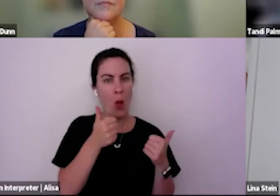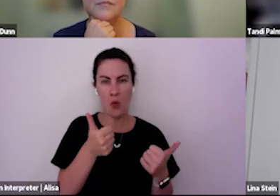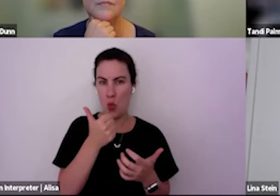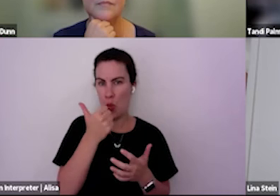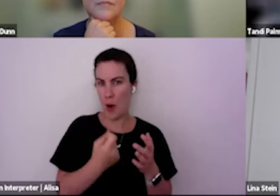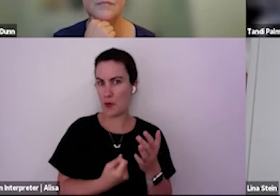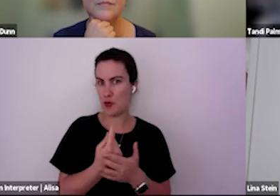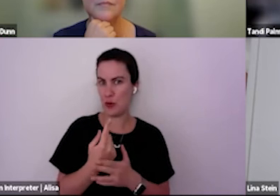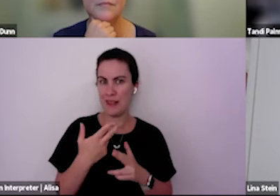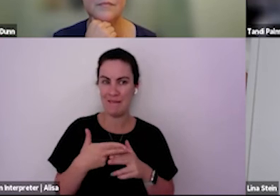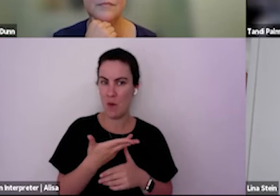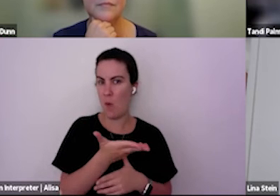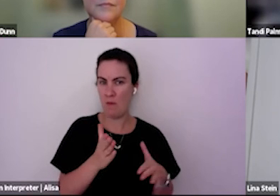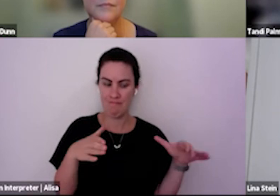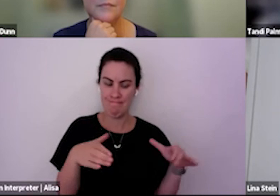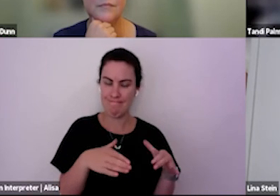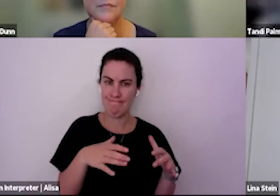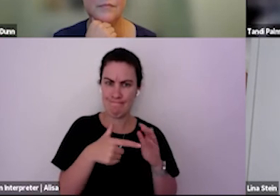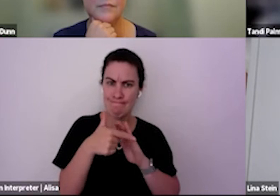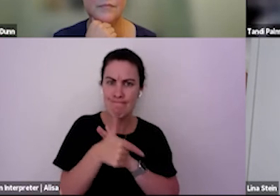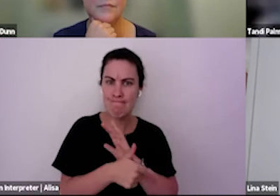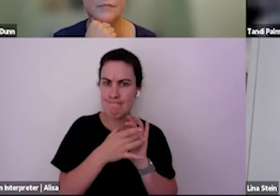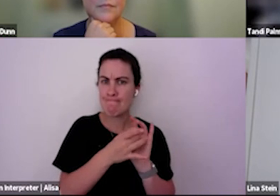Obvious the prioritizing update thing events that allow social connection.